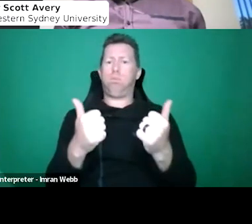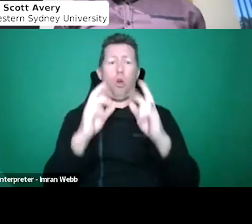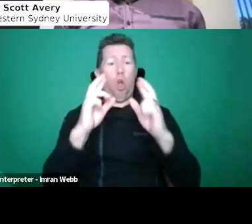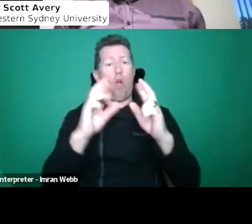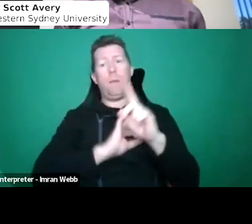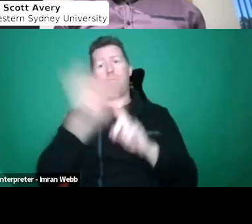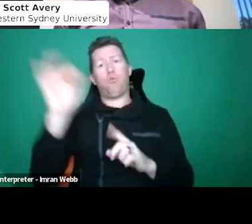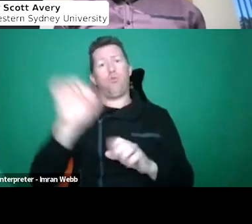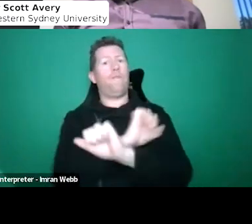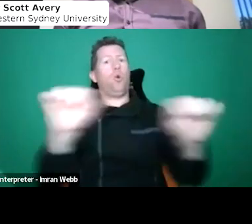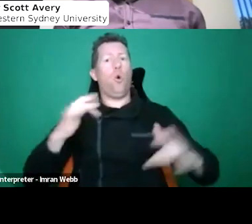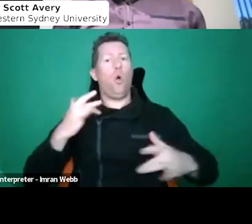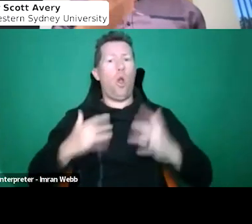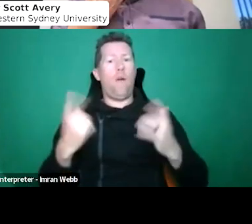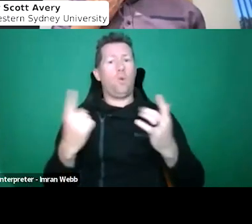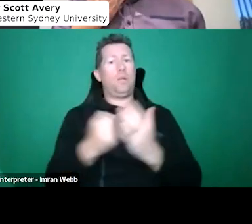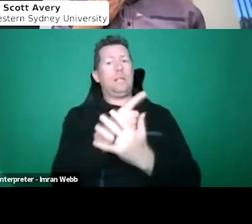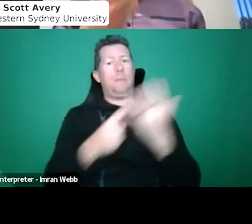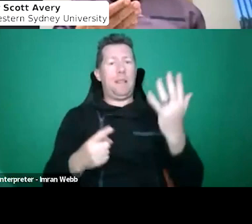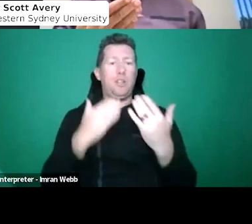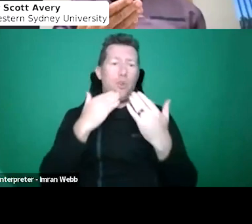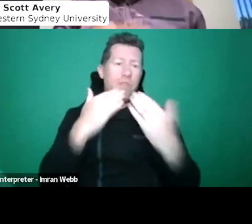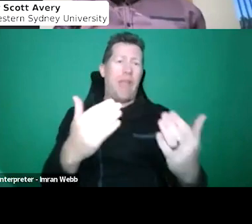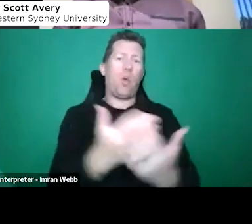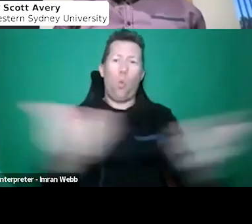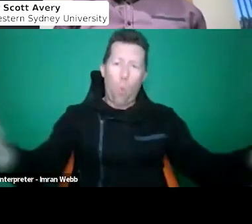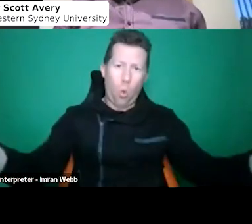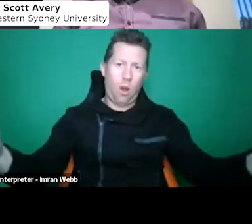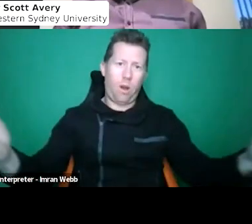So thank you all, really appreciate it.